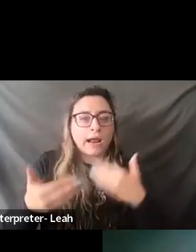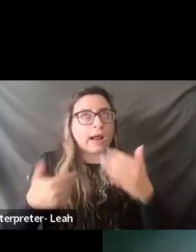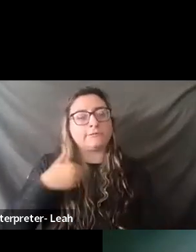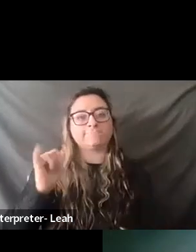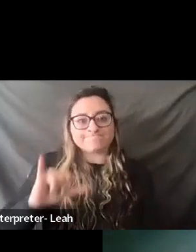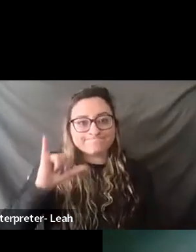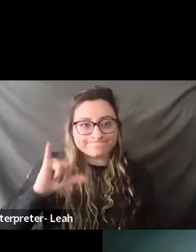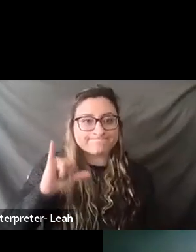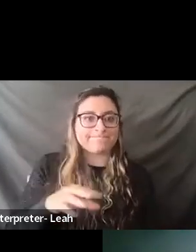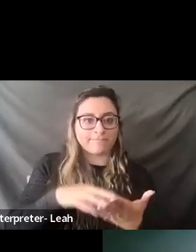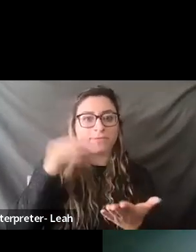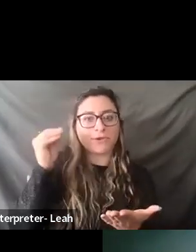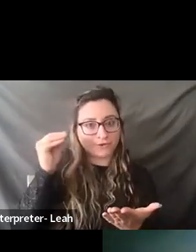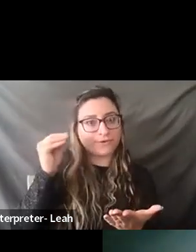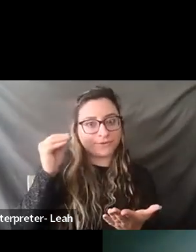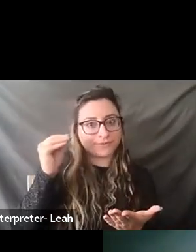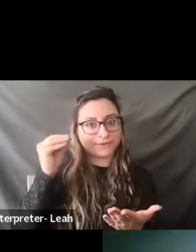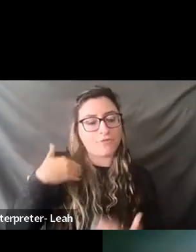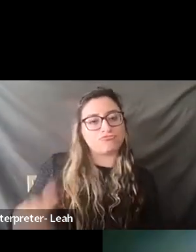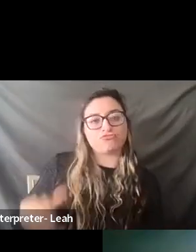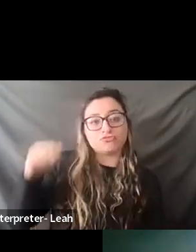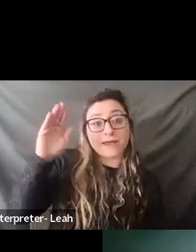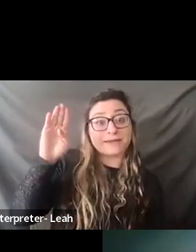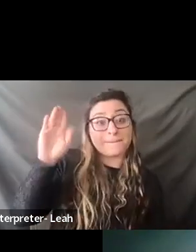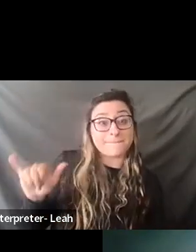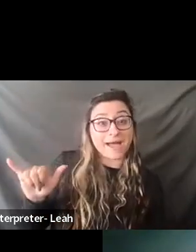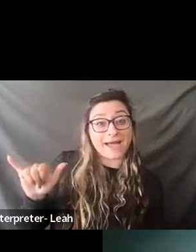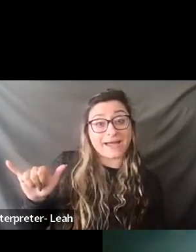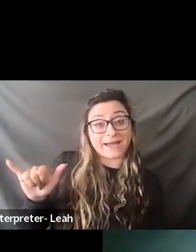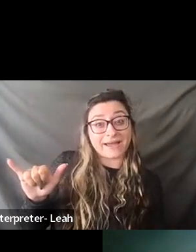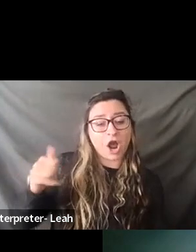We really are talking -- you know, building relationships, networking, building credibility.